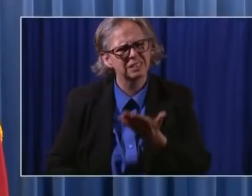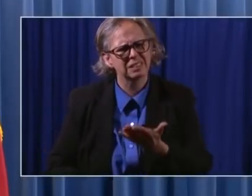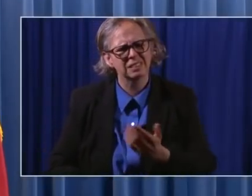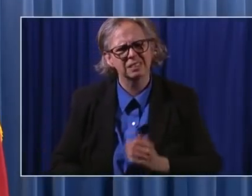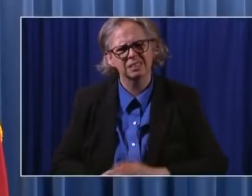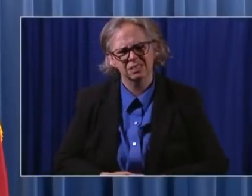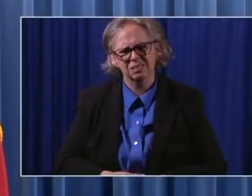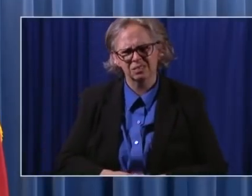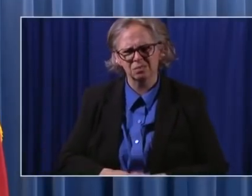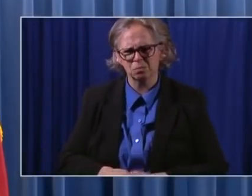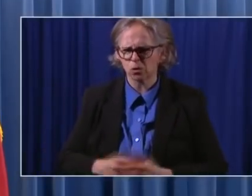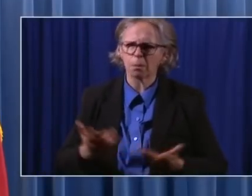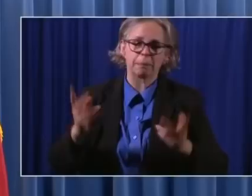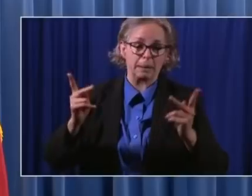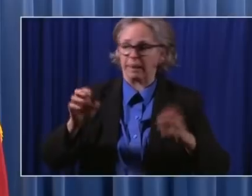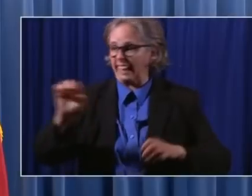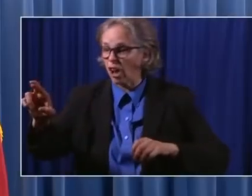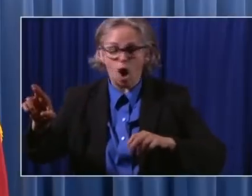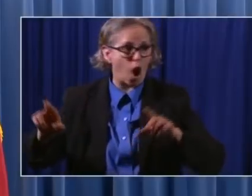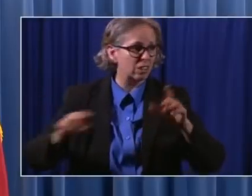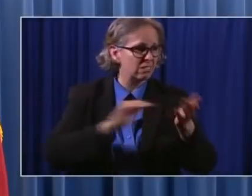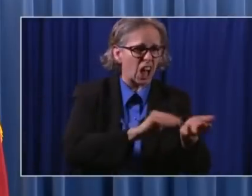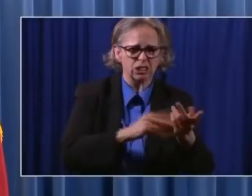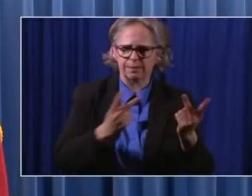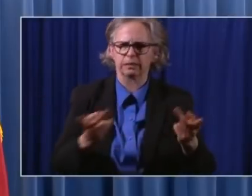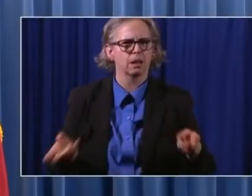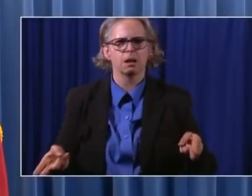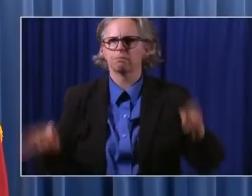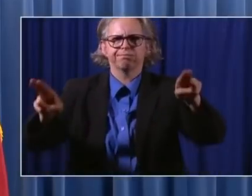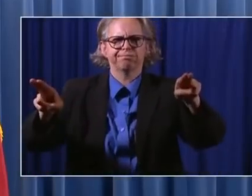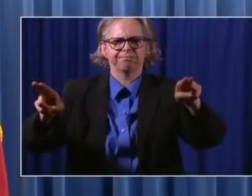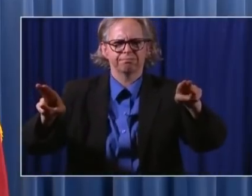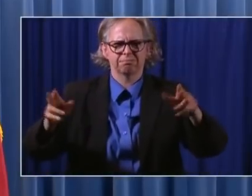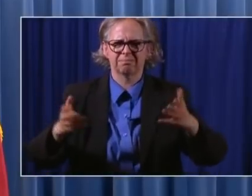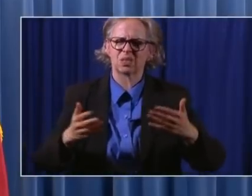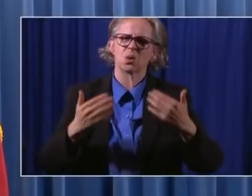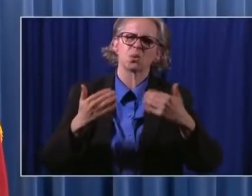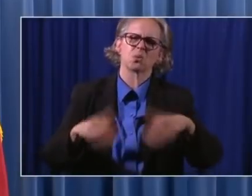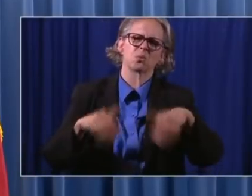POPULATION 2.9 MILLION. MORE RICHLAND COUNTY RESIDENTS SEEING THEIR DOCTOR GOING TO